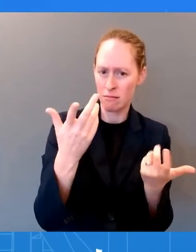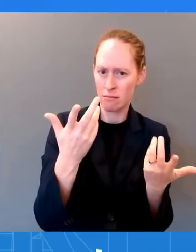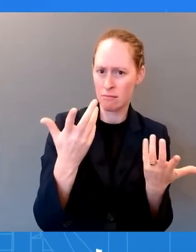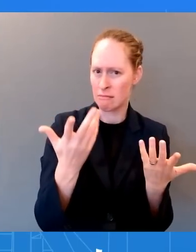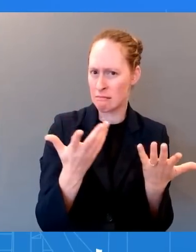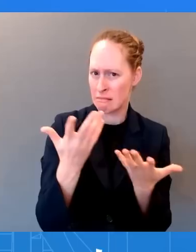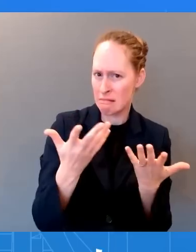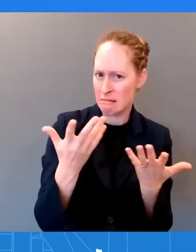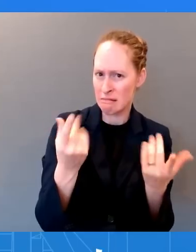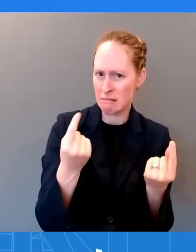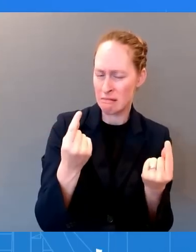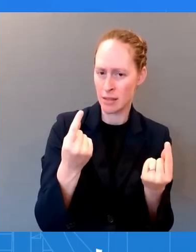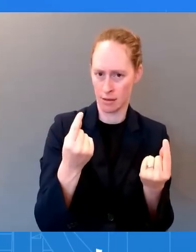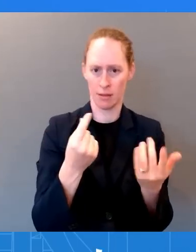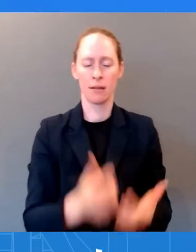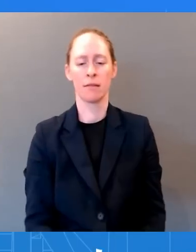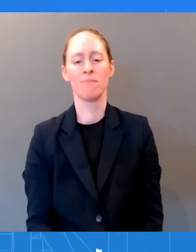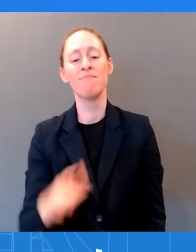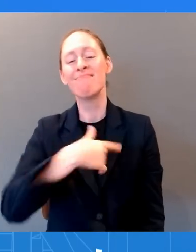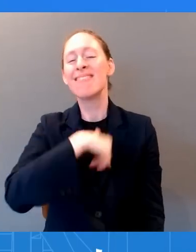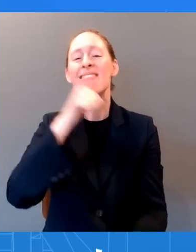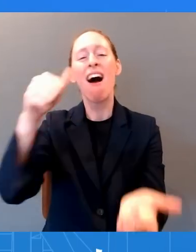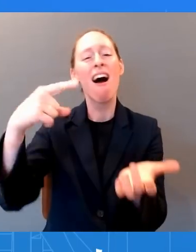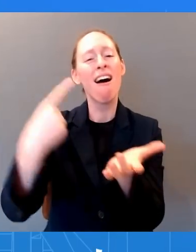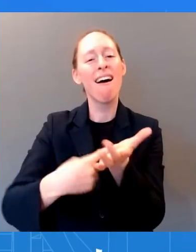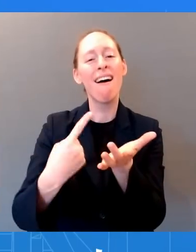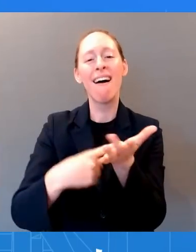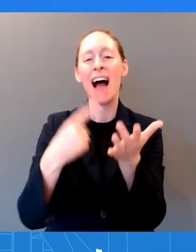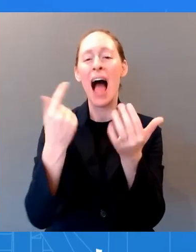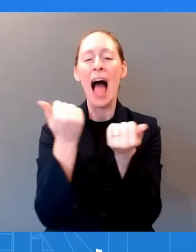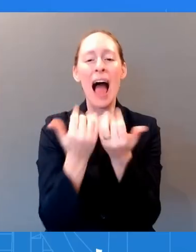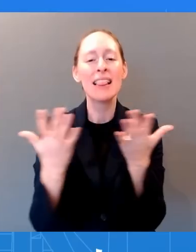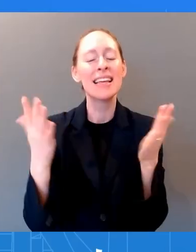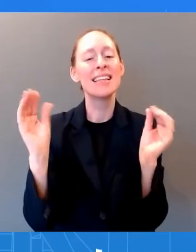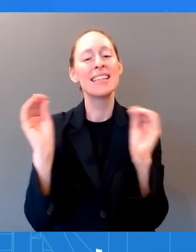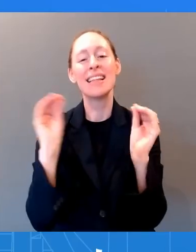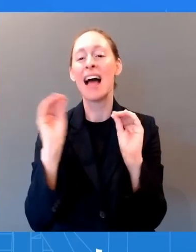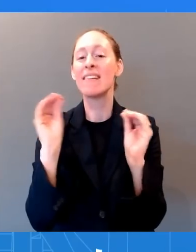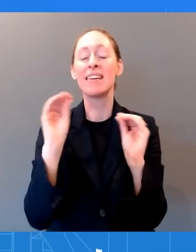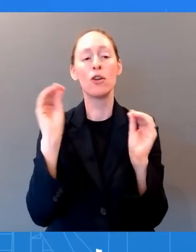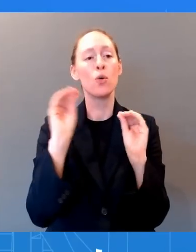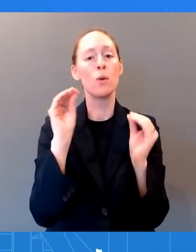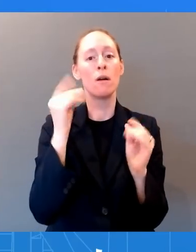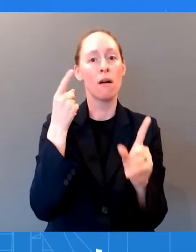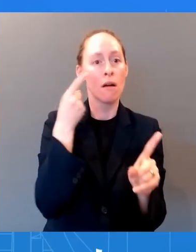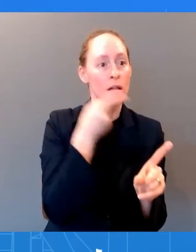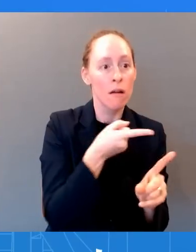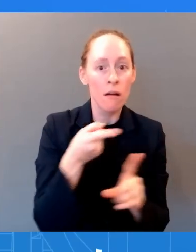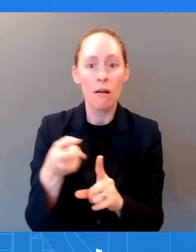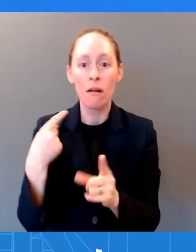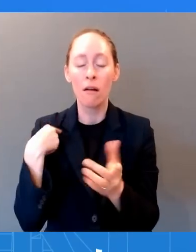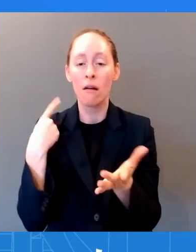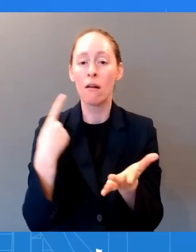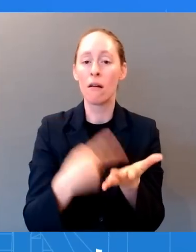at this time, any specifics to this. We are going to refer all these questions to ODNI and also the Department of Justice.